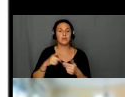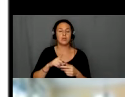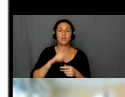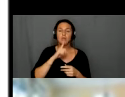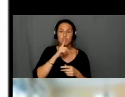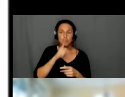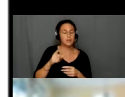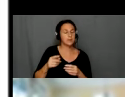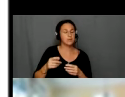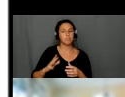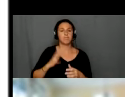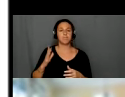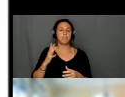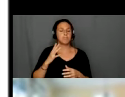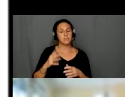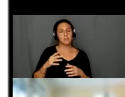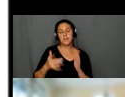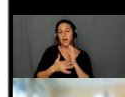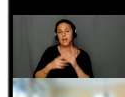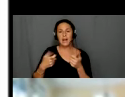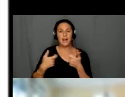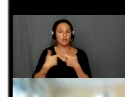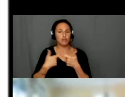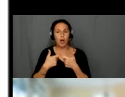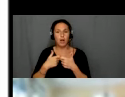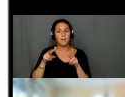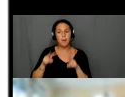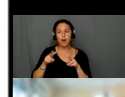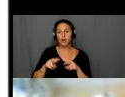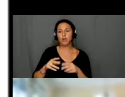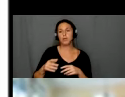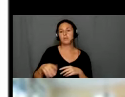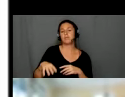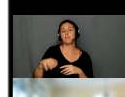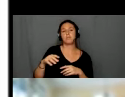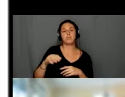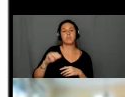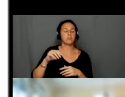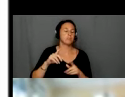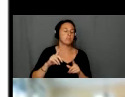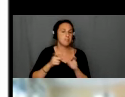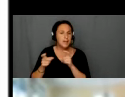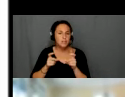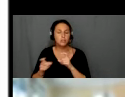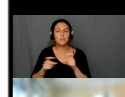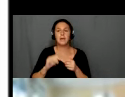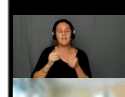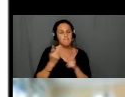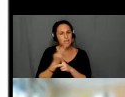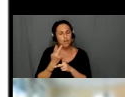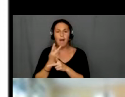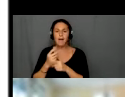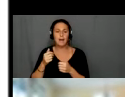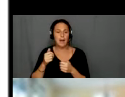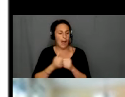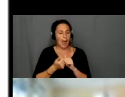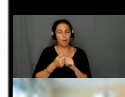electronic monitoring, artificial intelligence algorithmic management to figure out how to manage workers down to the microsecond